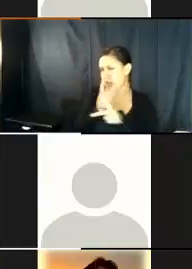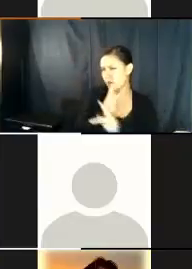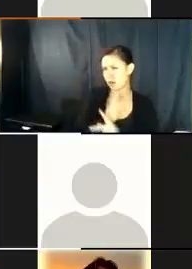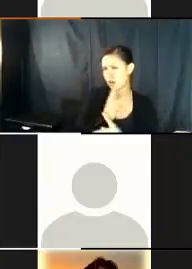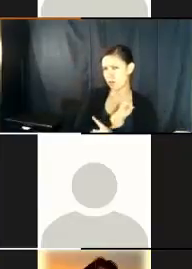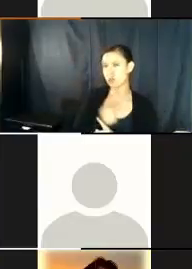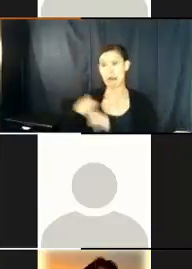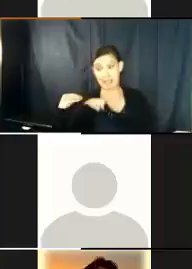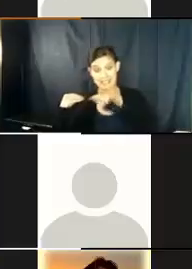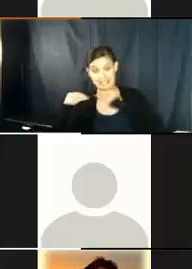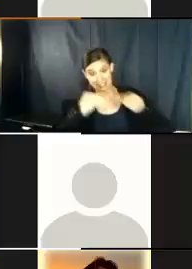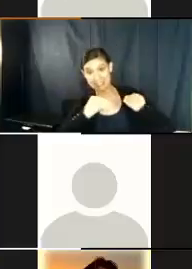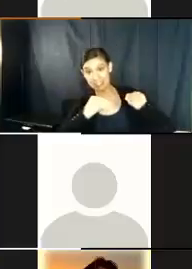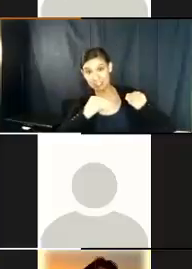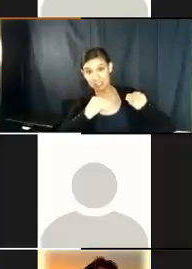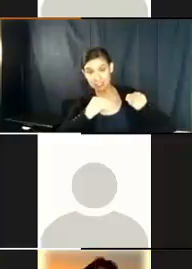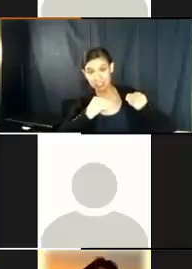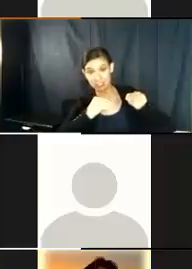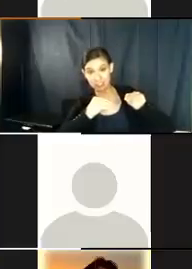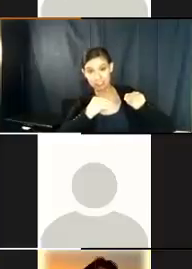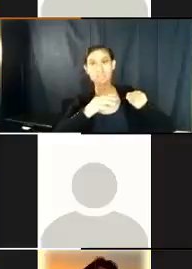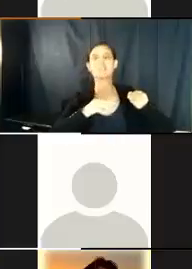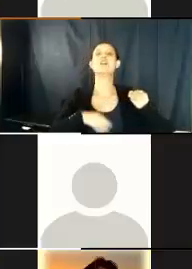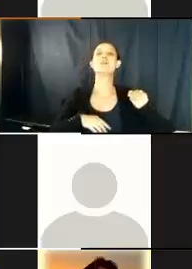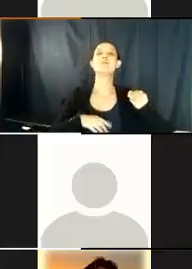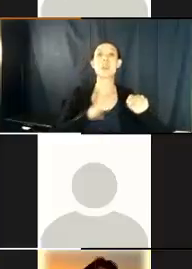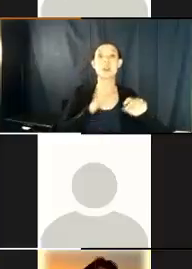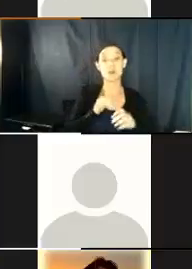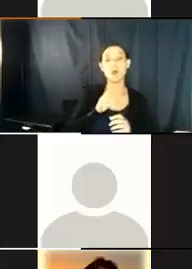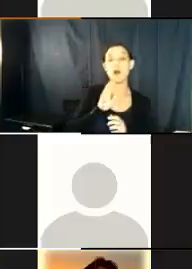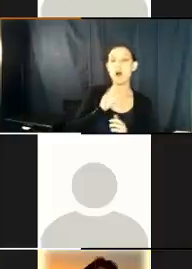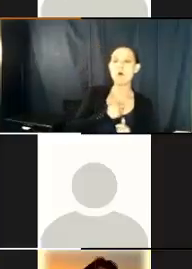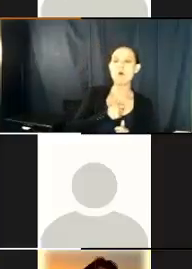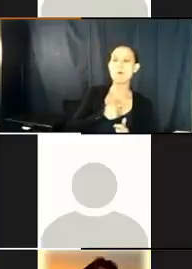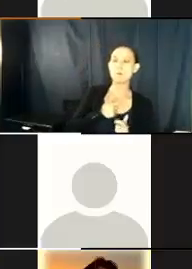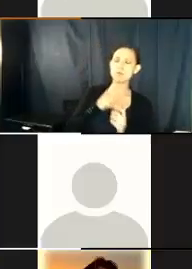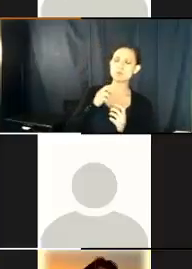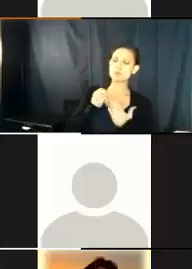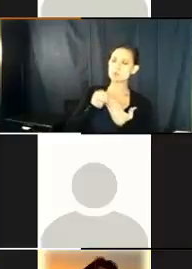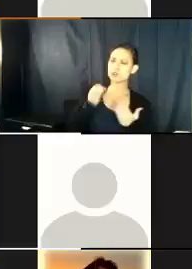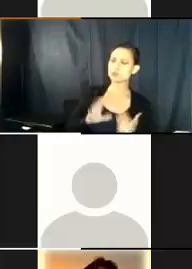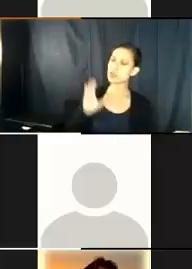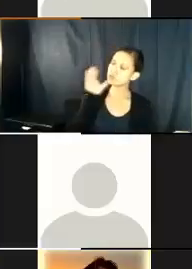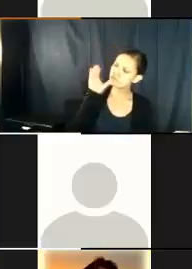Once I have that reliable date from my history class, what does that mean?